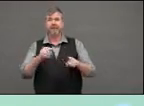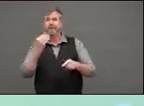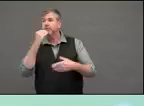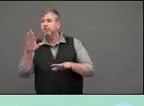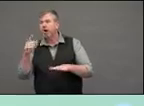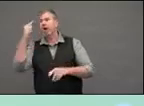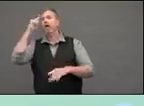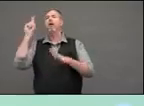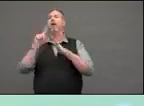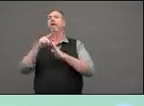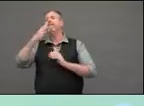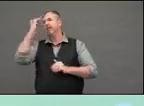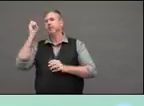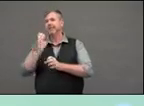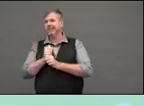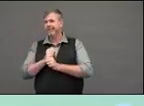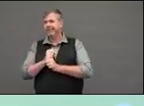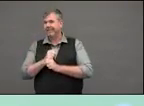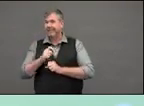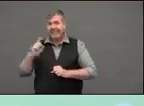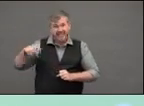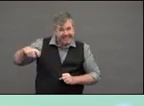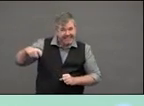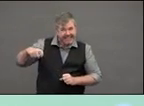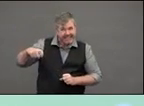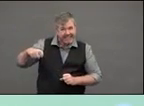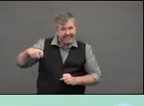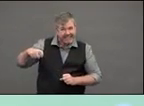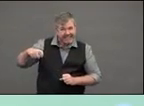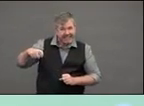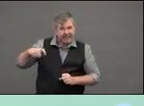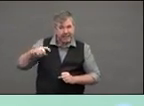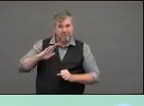do i really need to grab that go back just to that one item